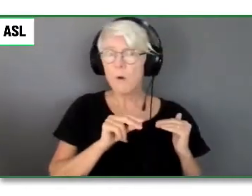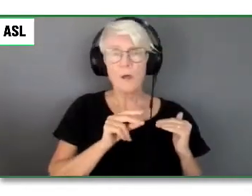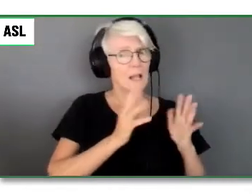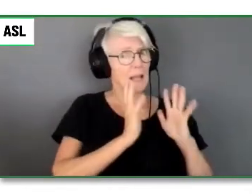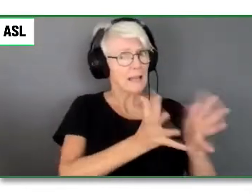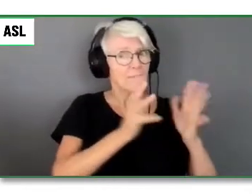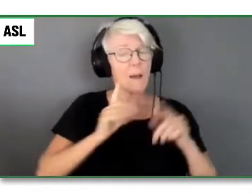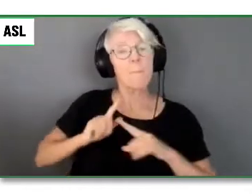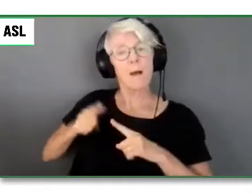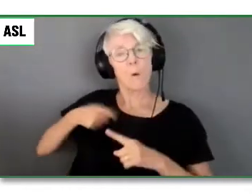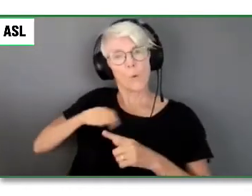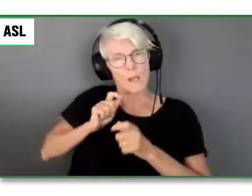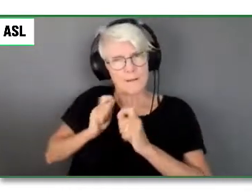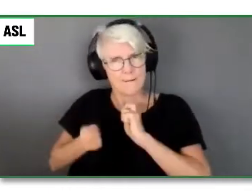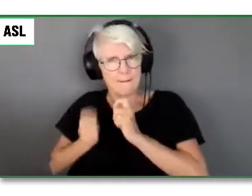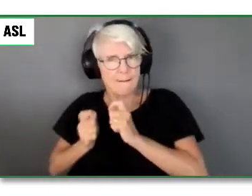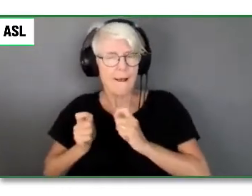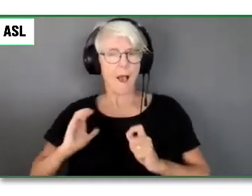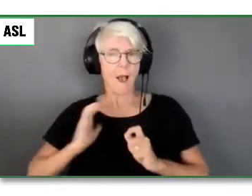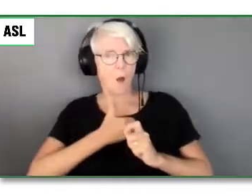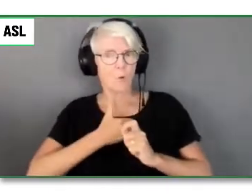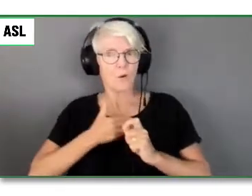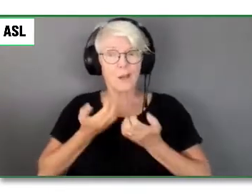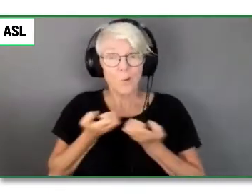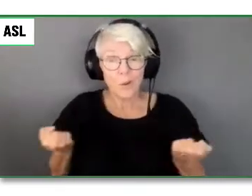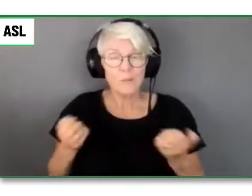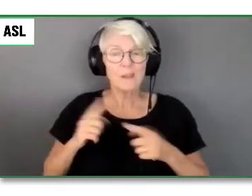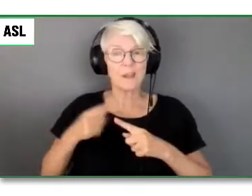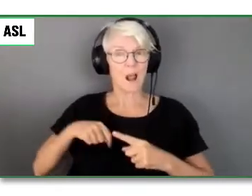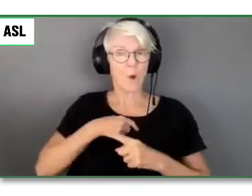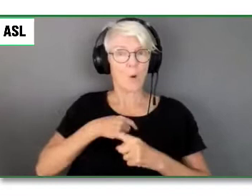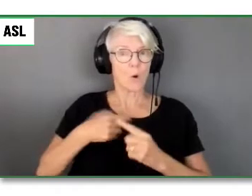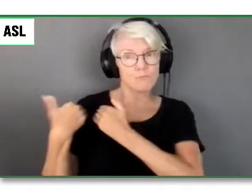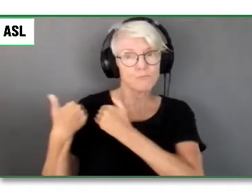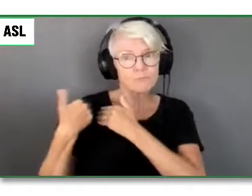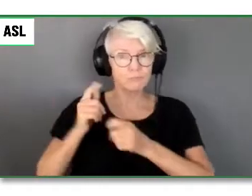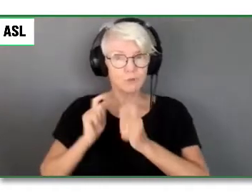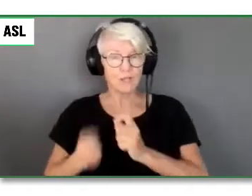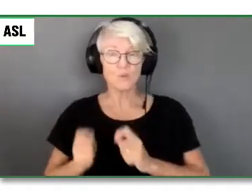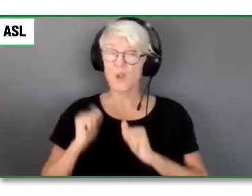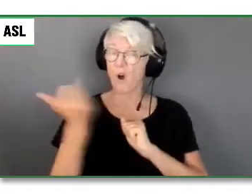Everyone had a role to play. My my job was to make sure